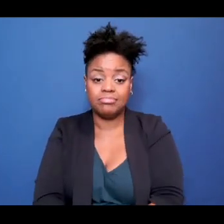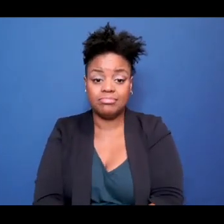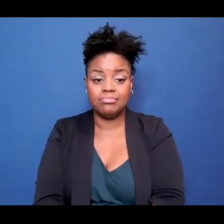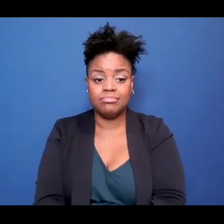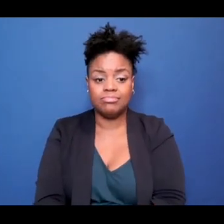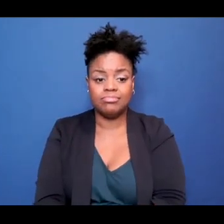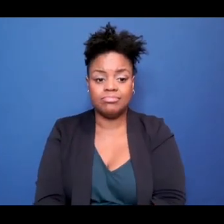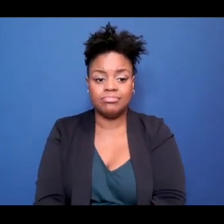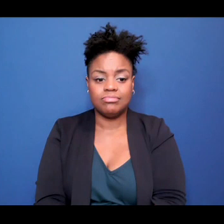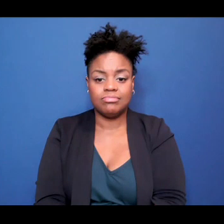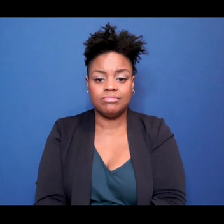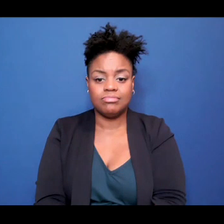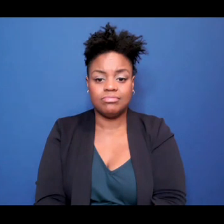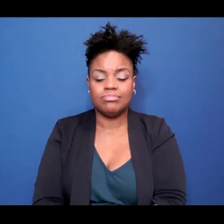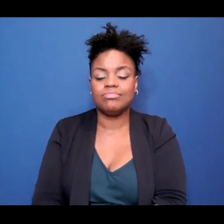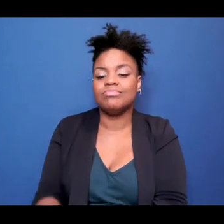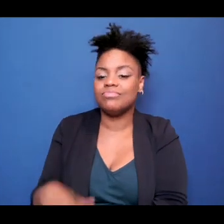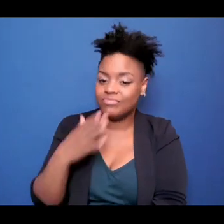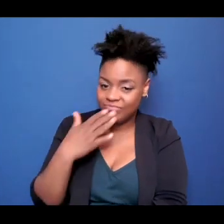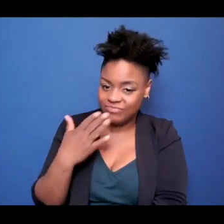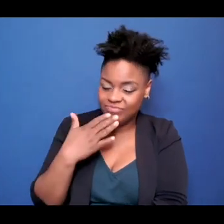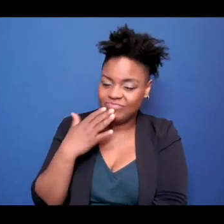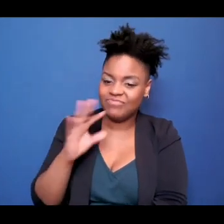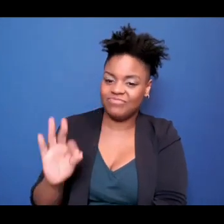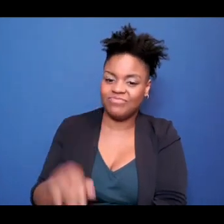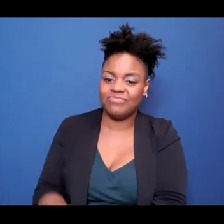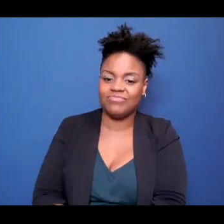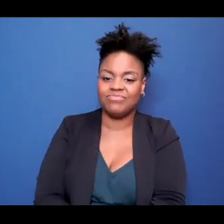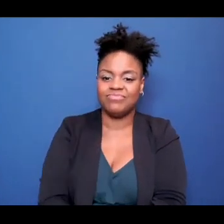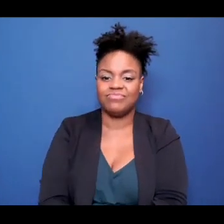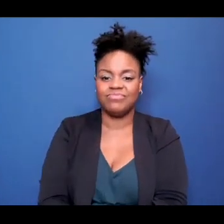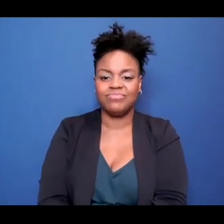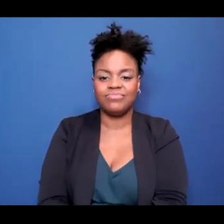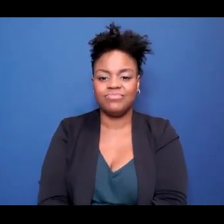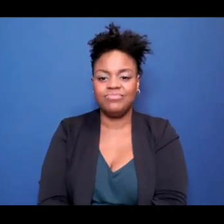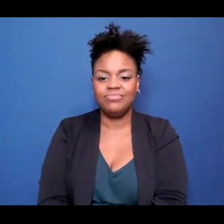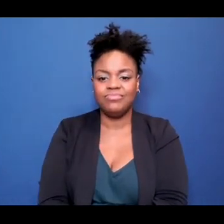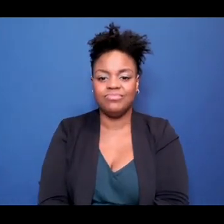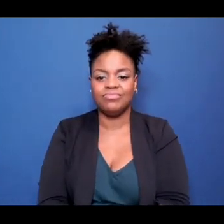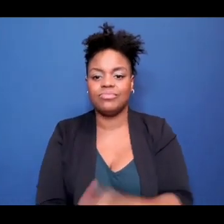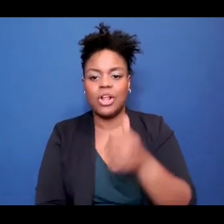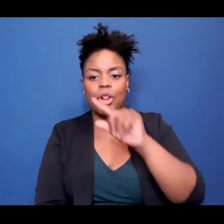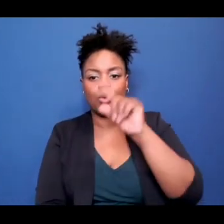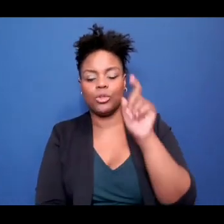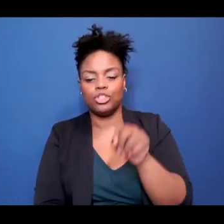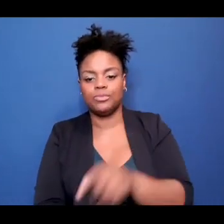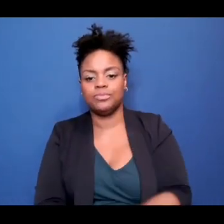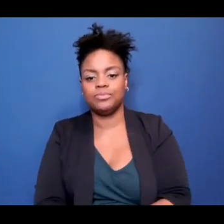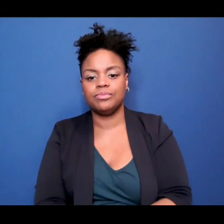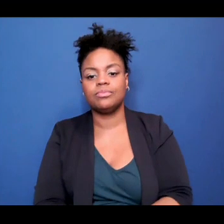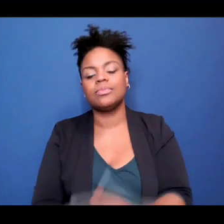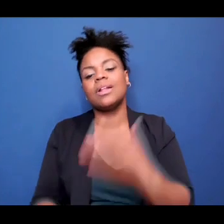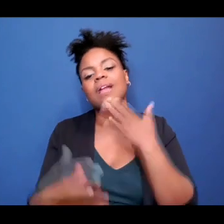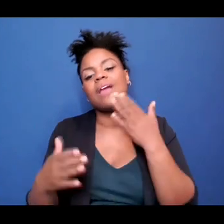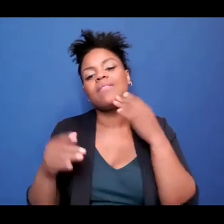LEVEL OF SEVERITY AS OTHERS. THANK YOU. UNDERSTOOD. ANOTHER QUESTION THAT WE